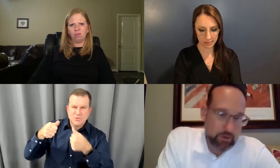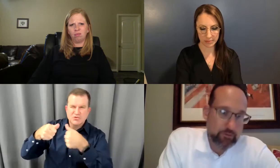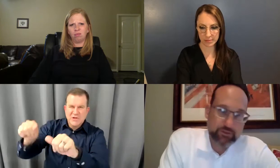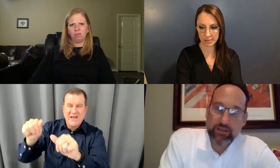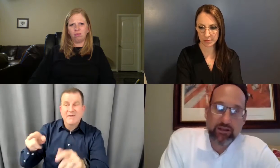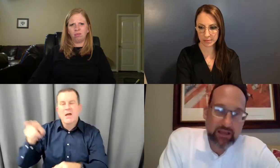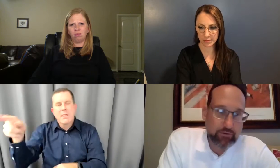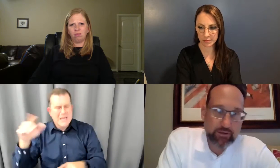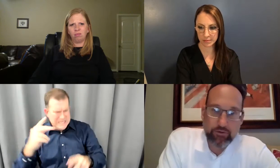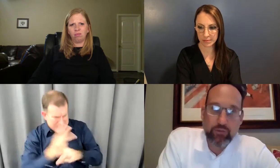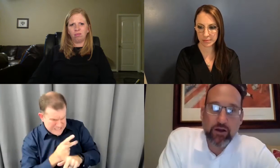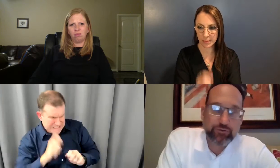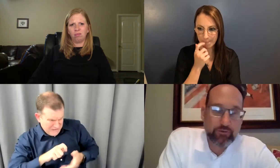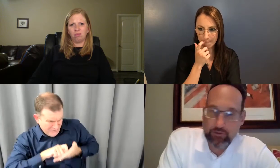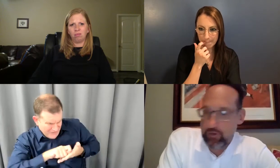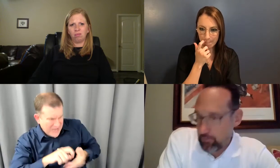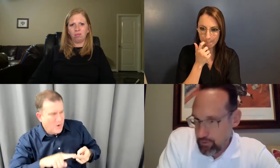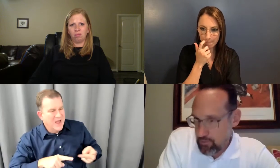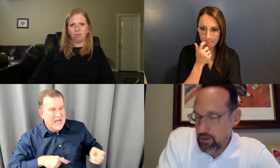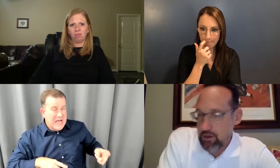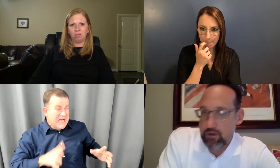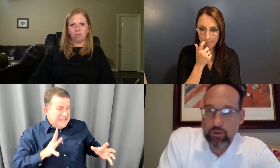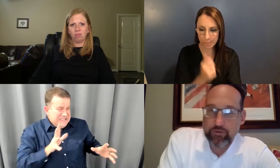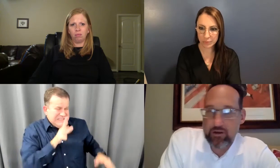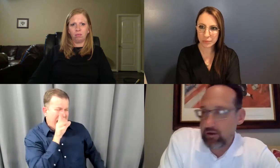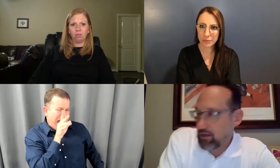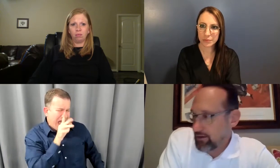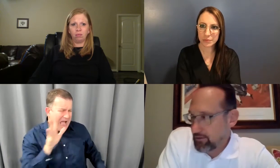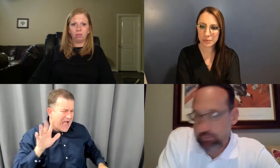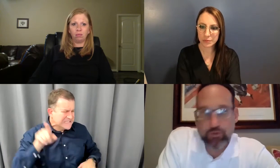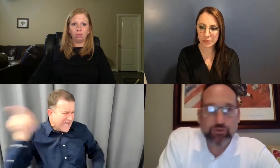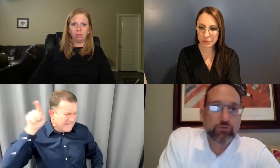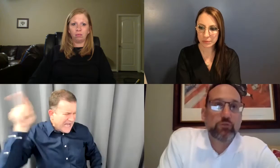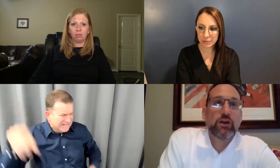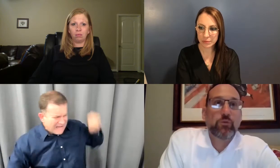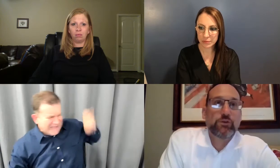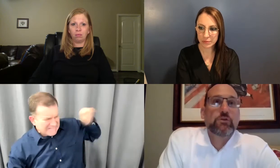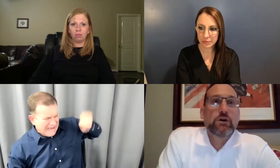whether speaking loudly or demonstratively would help you, whether sharing a computer screen would help you,